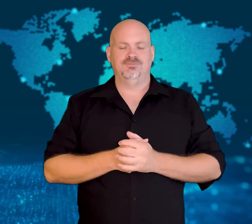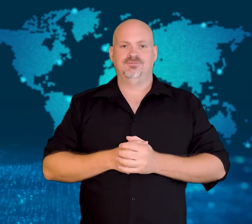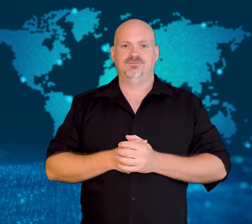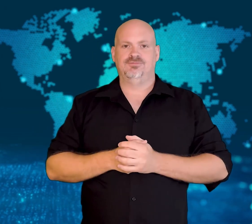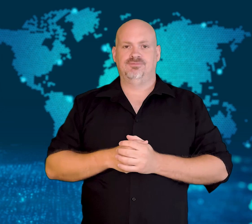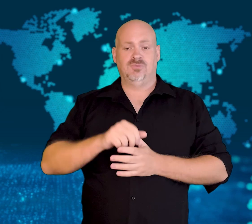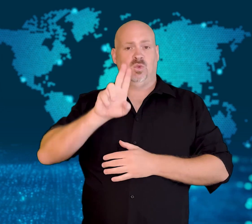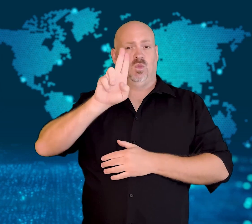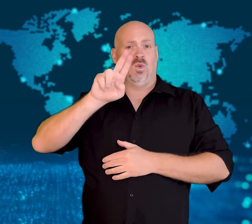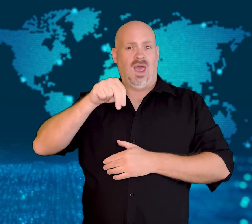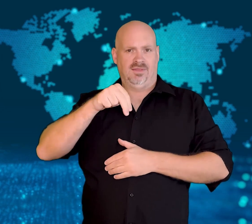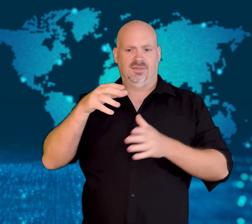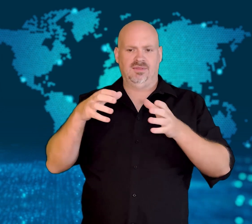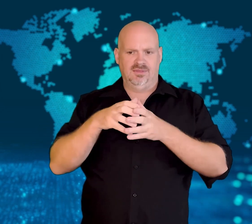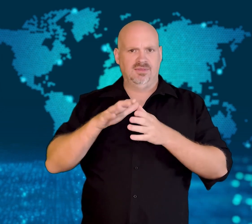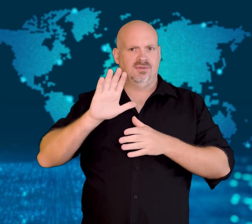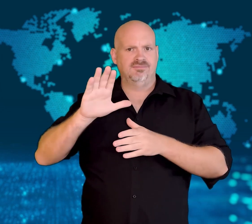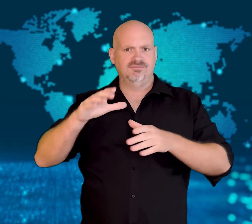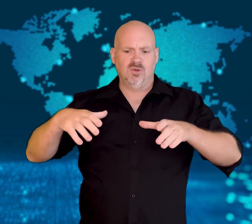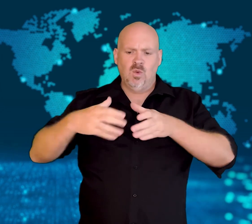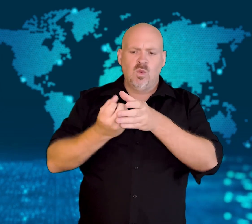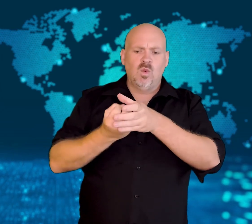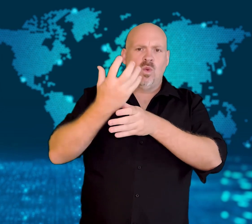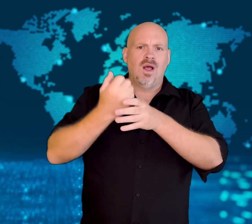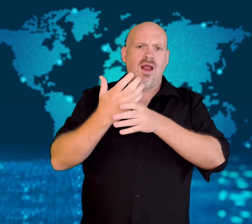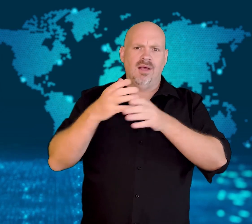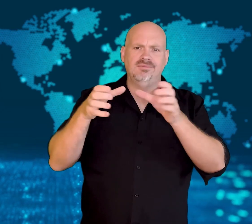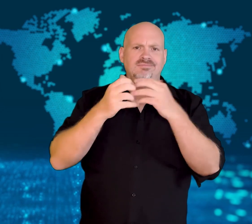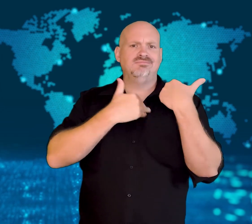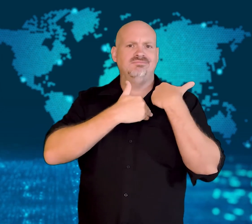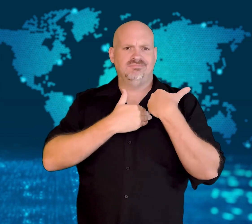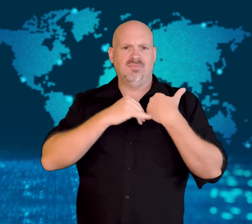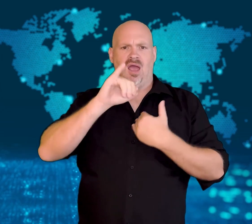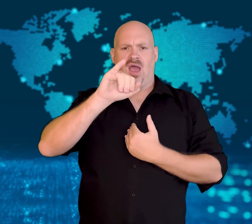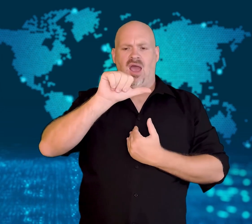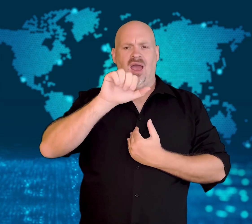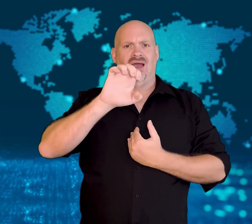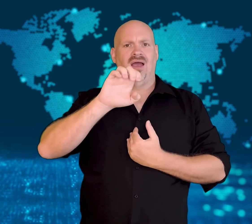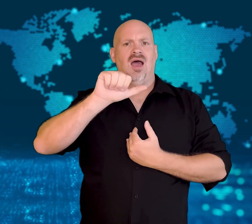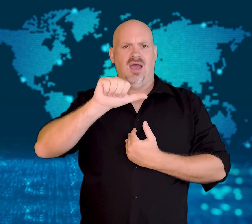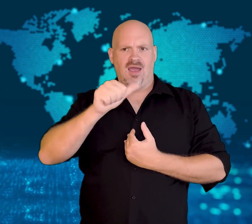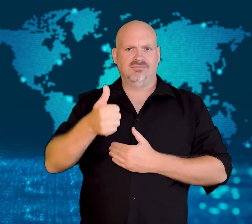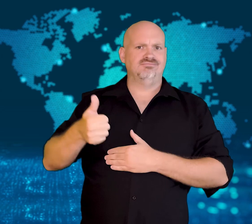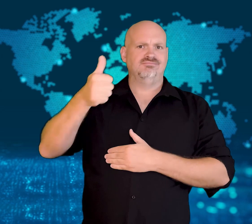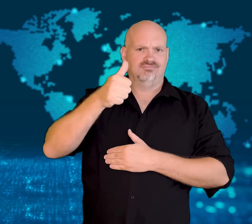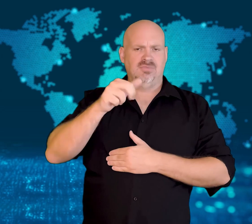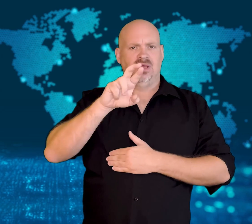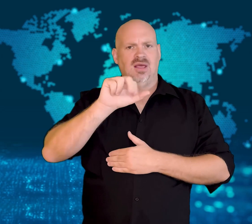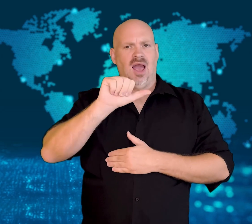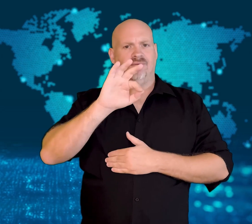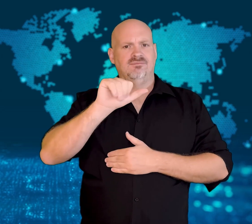voiced urgent concern about the shelling, saying that it could threaten